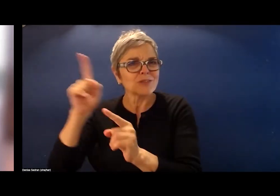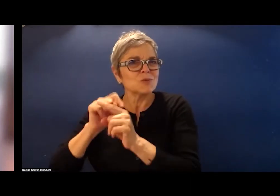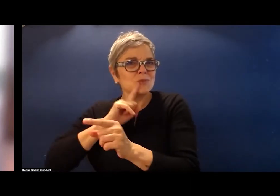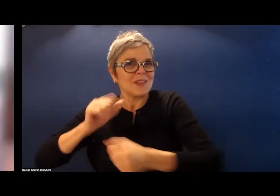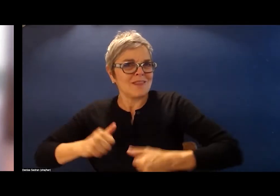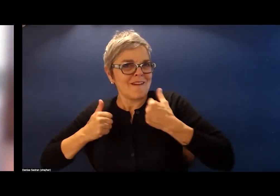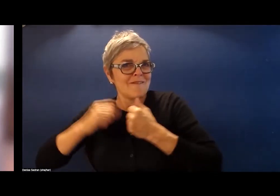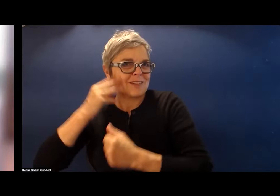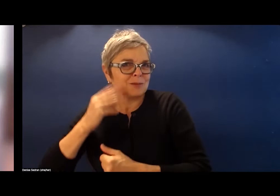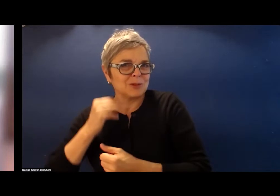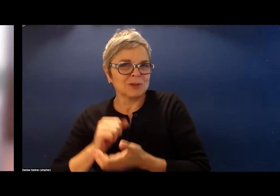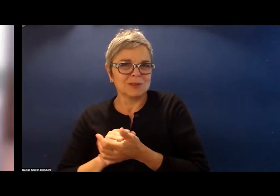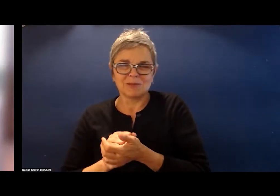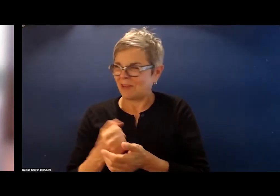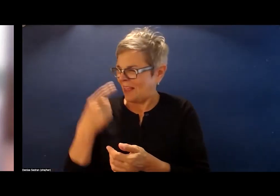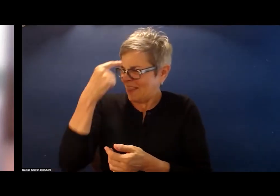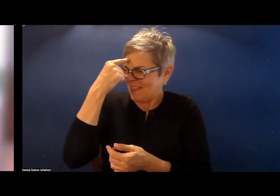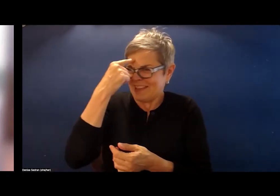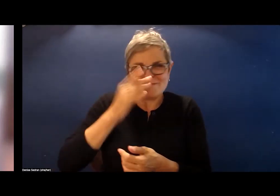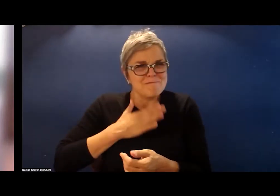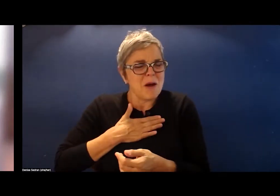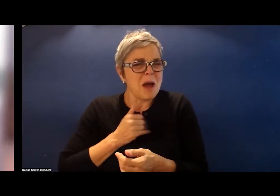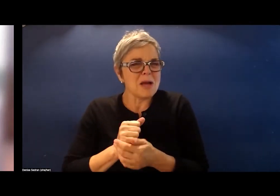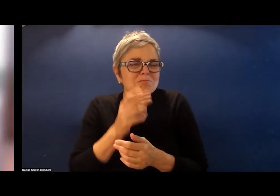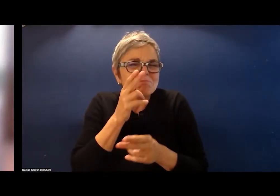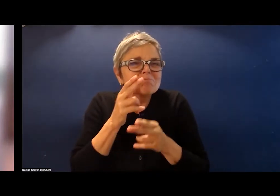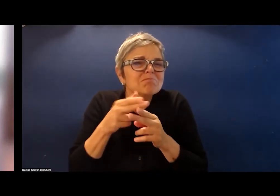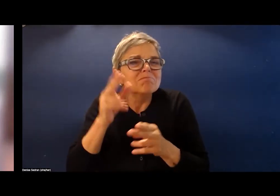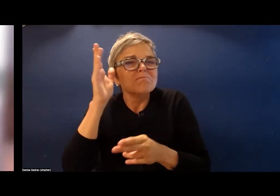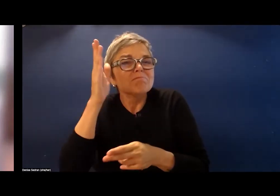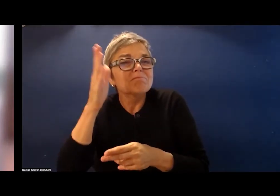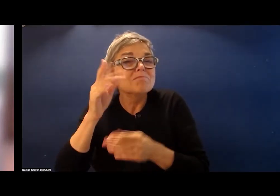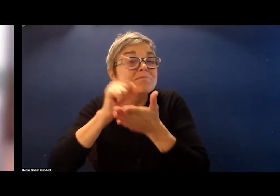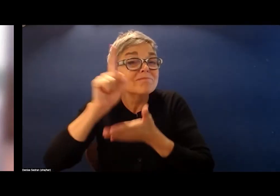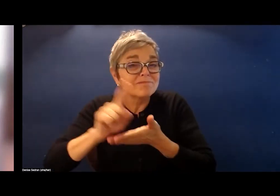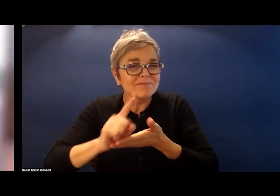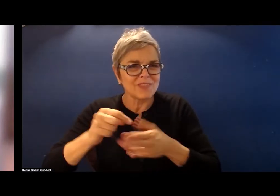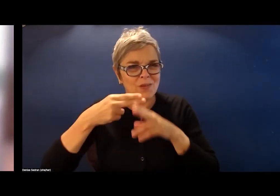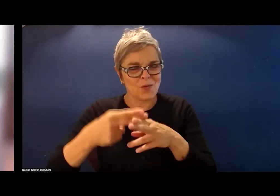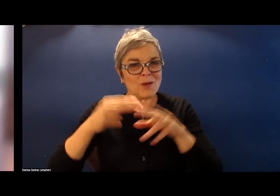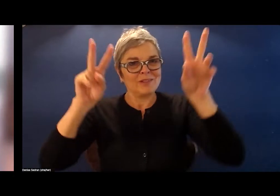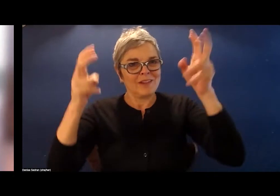I think we even started calling my little presentations every week, notes from the field.